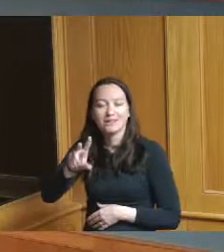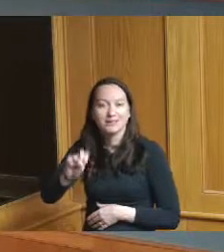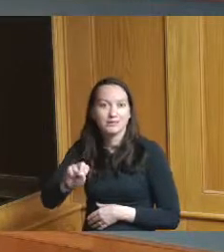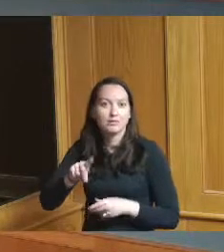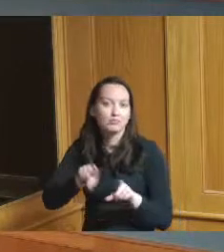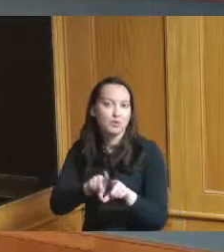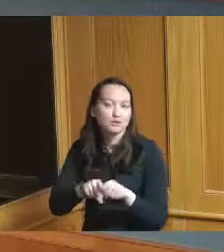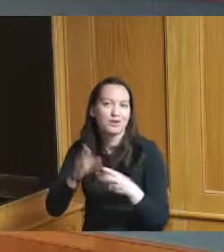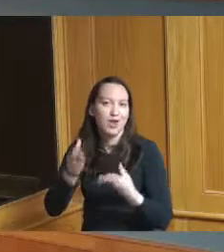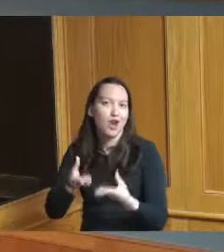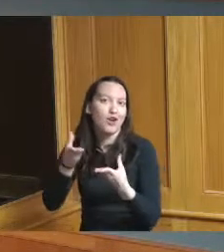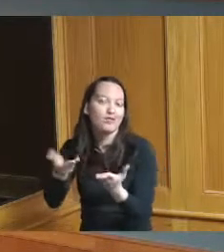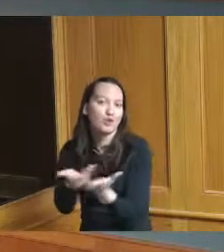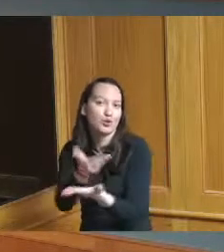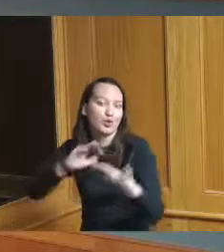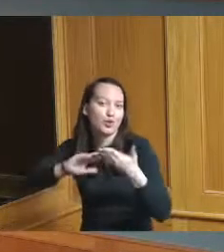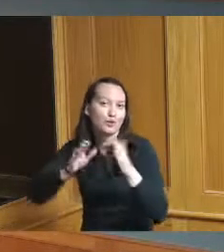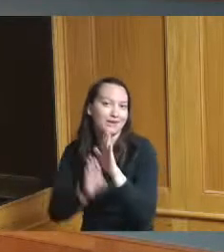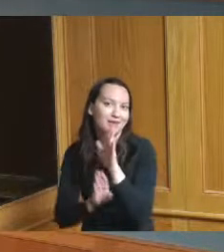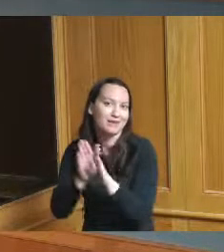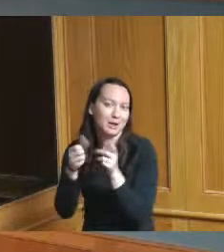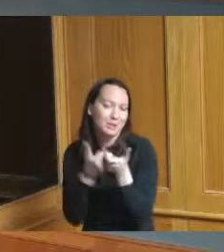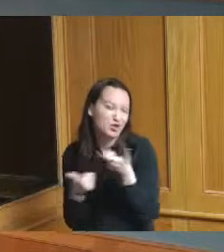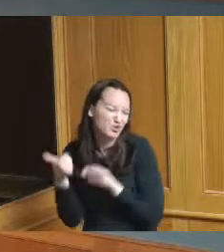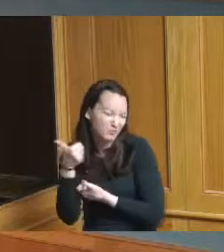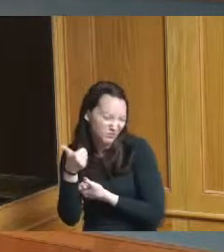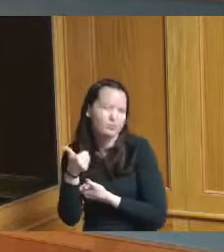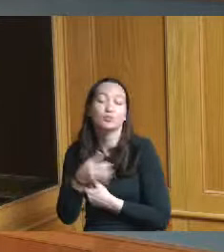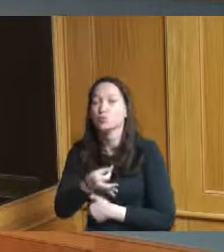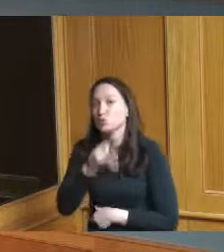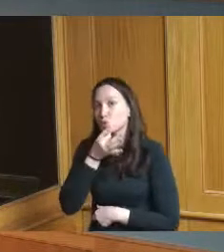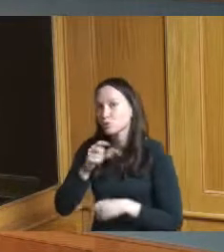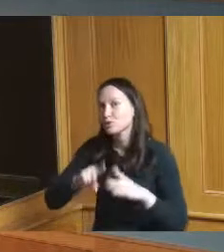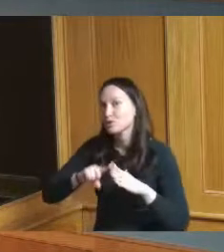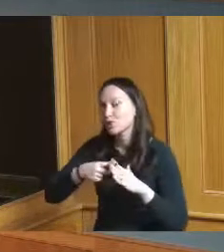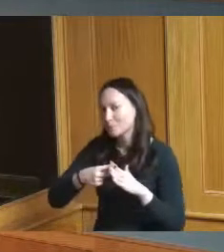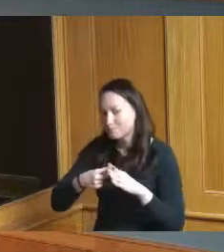a new Community Development administrator so soon we'll be starting to fill in some of those gaps